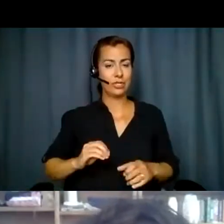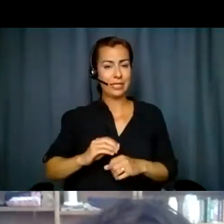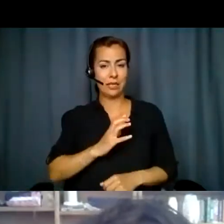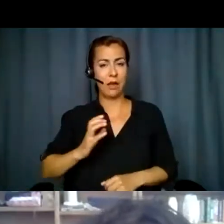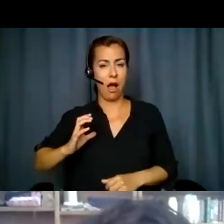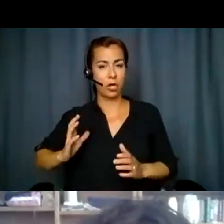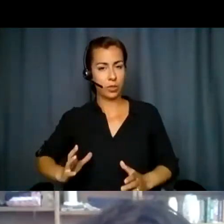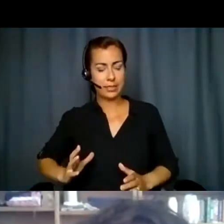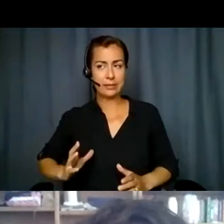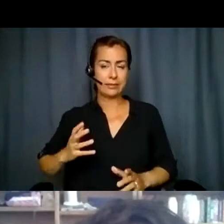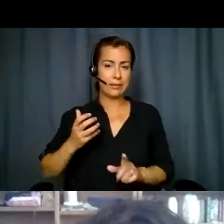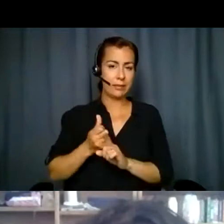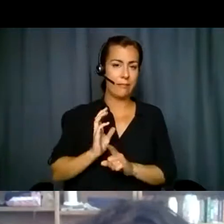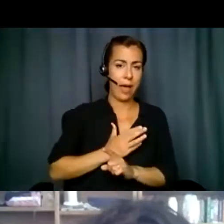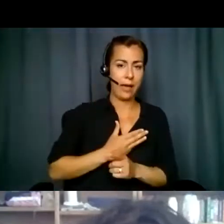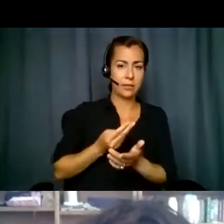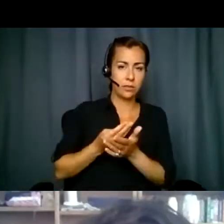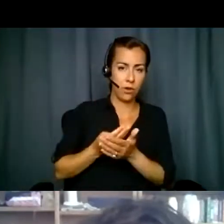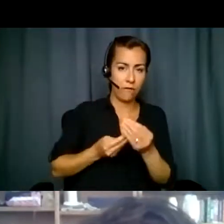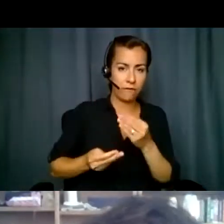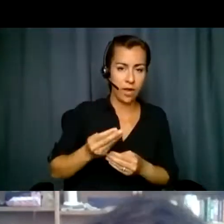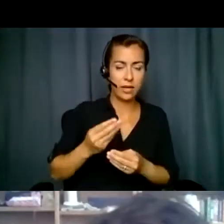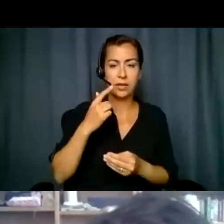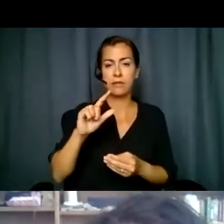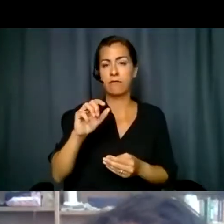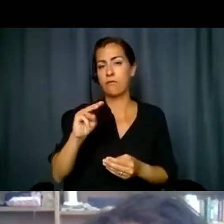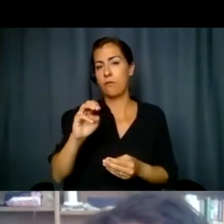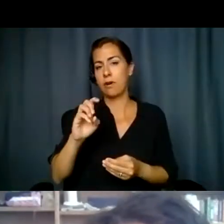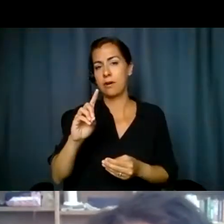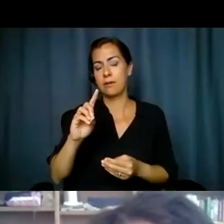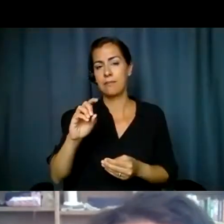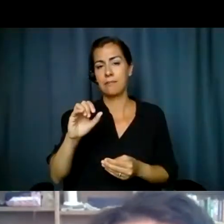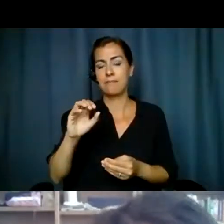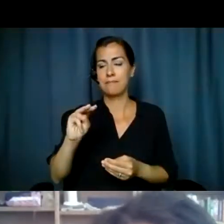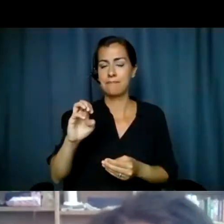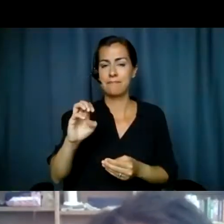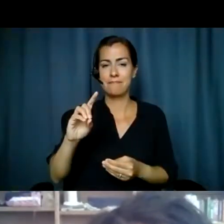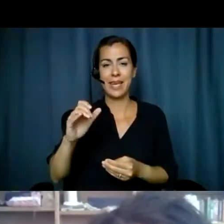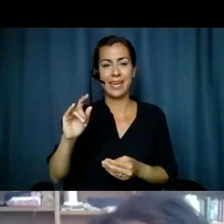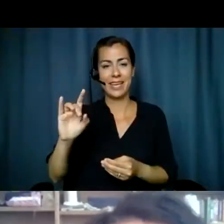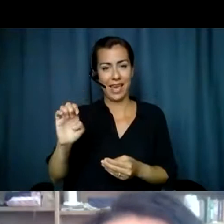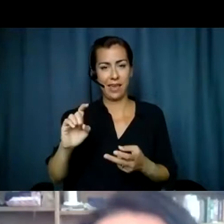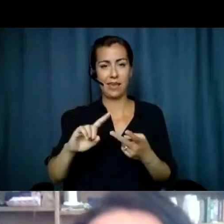What is being done in that area Tom?